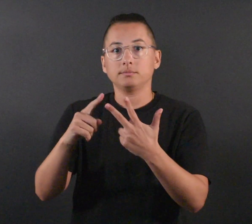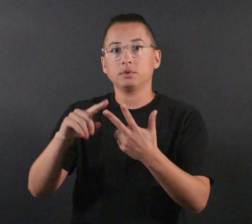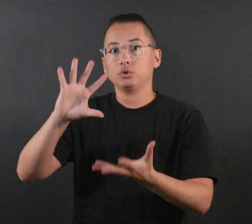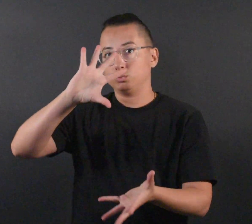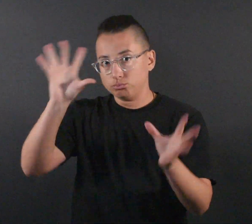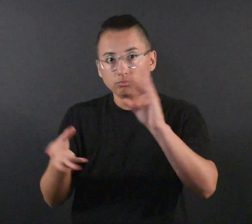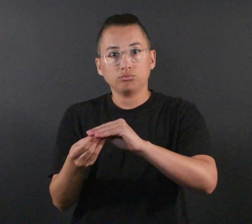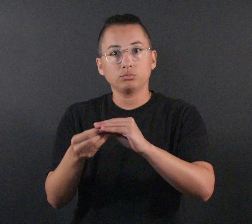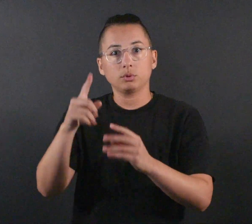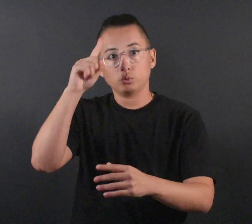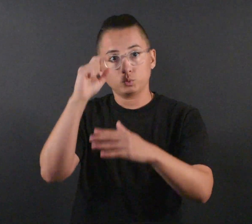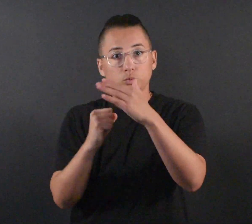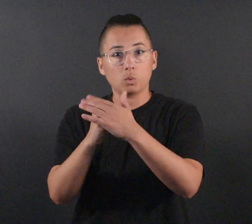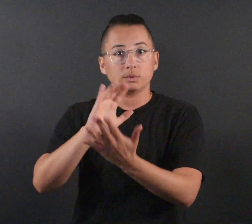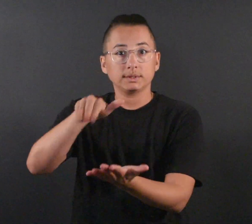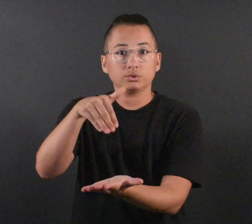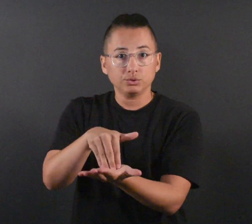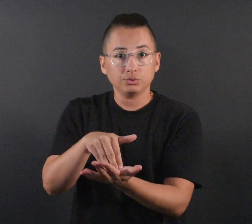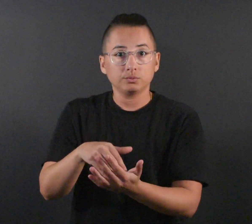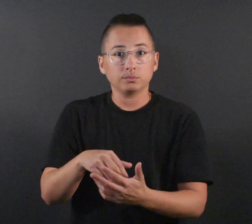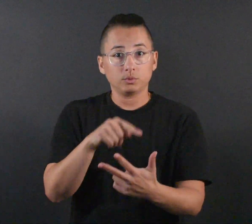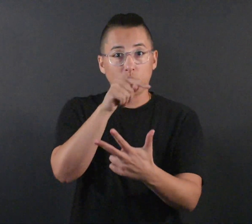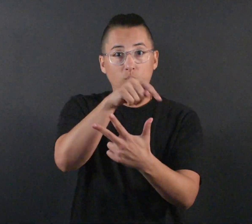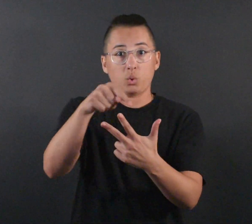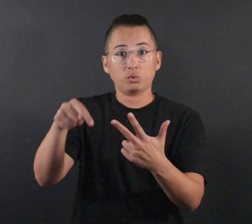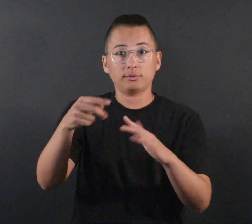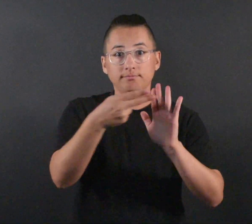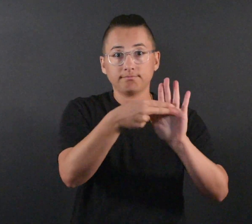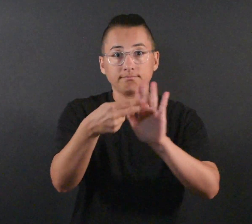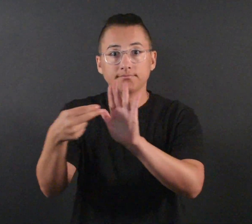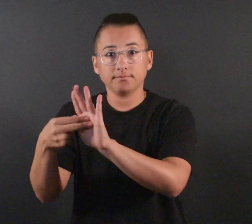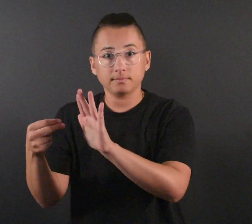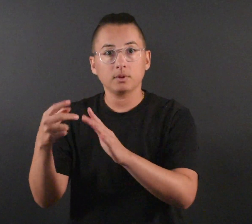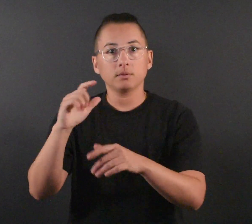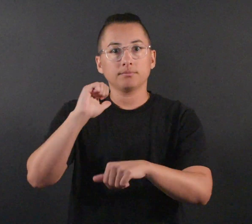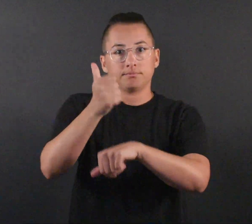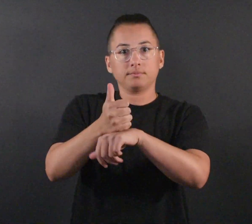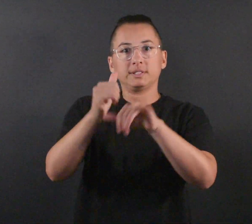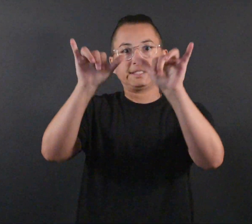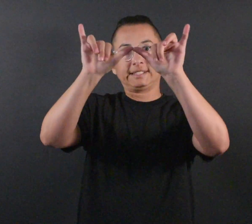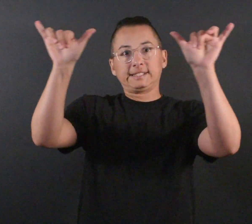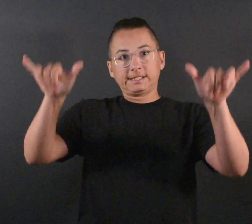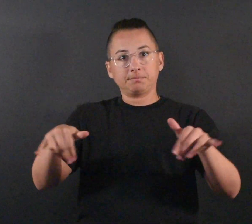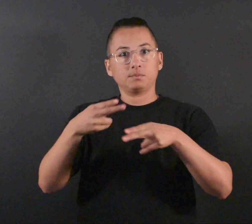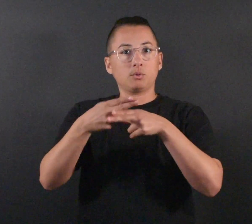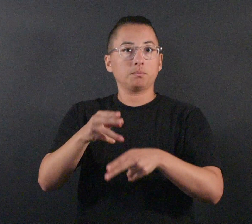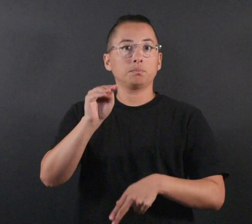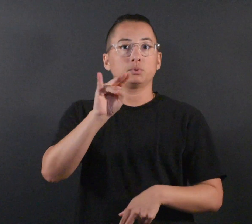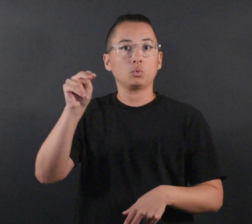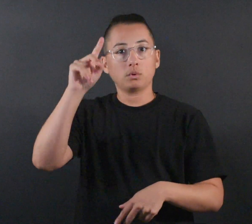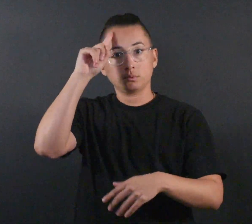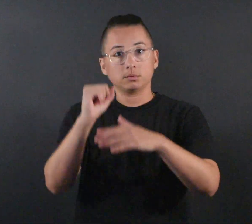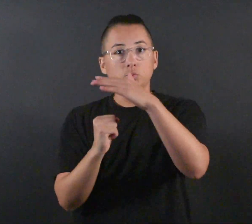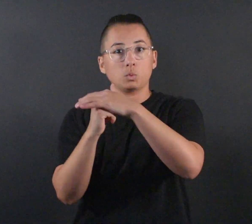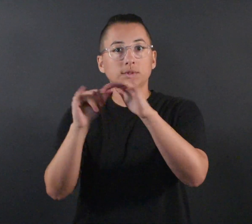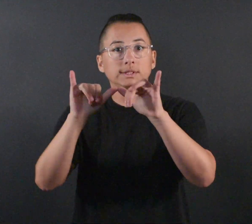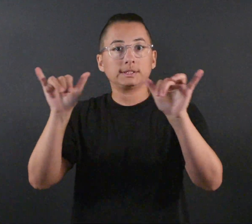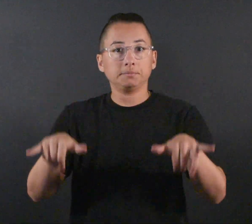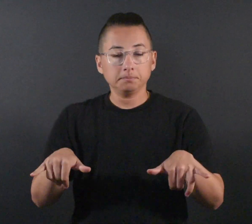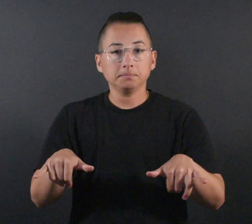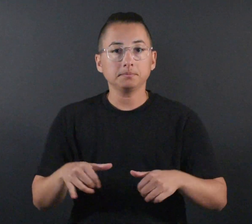and Comprehensive Stroke Centers. These designated hospitals make up the Minnesota Stroke System.